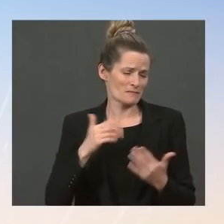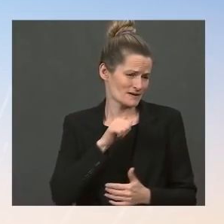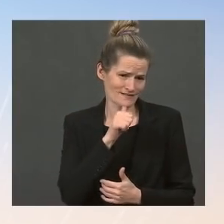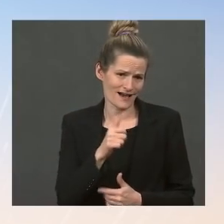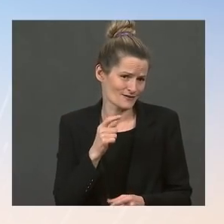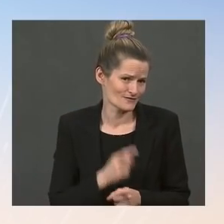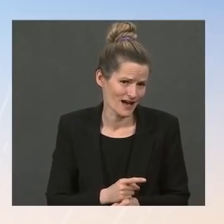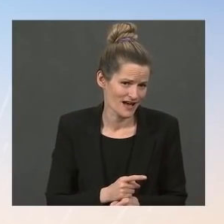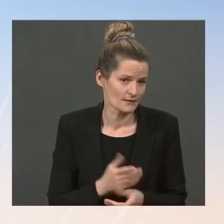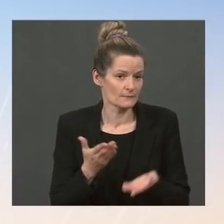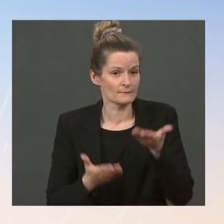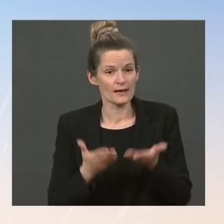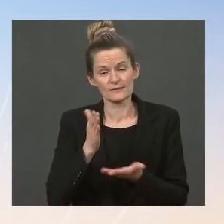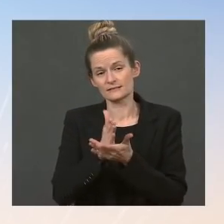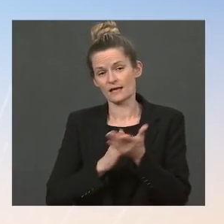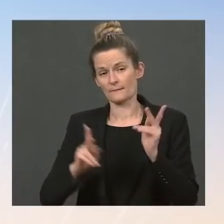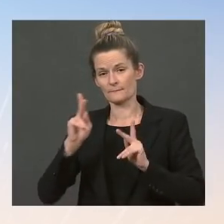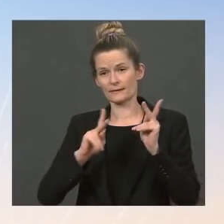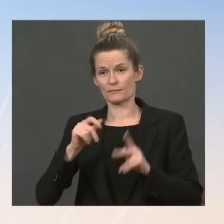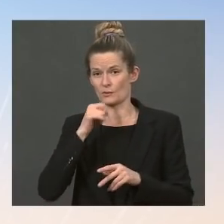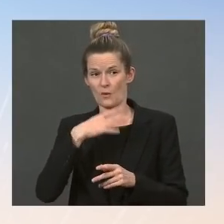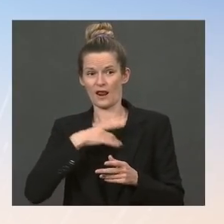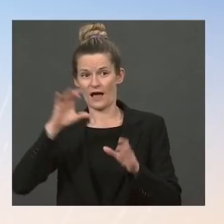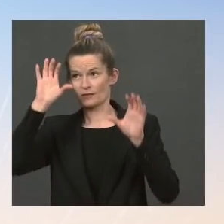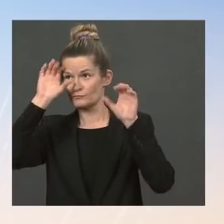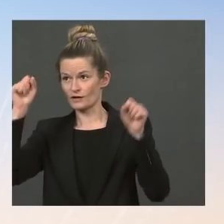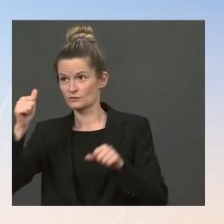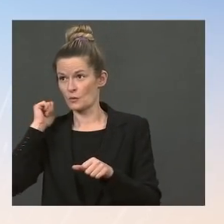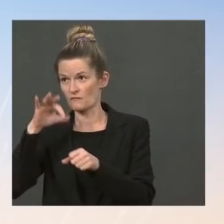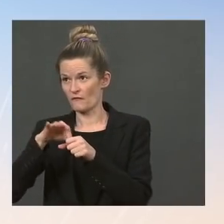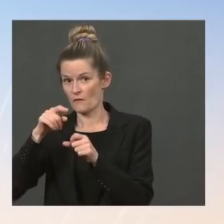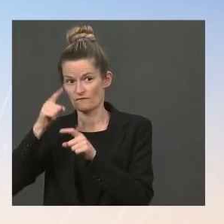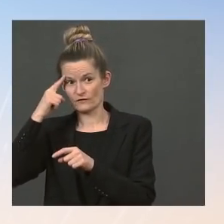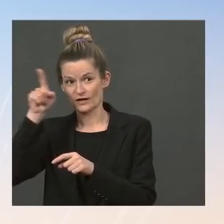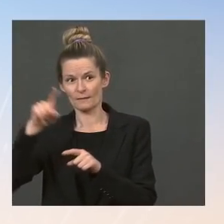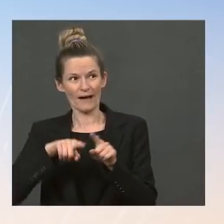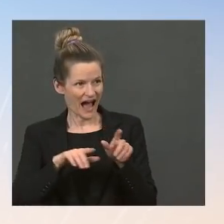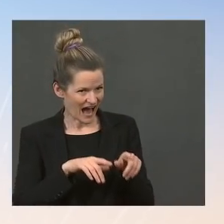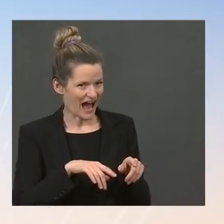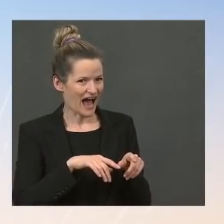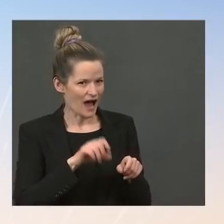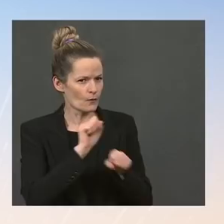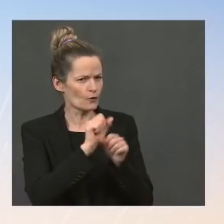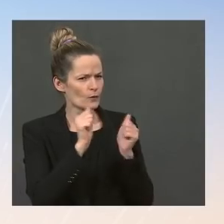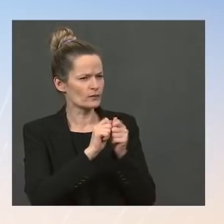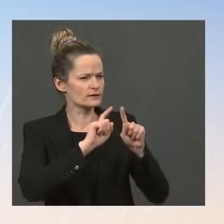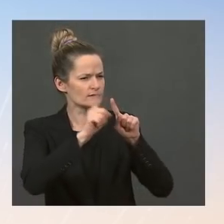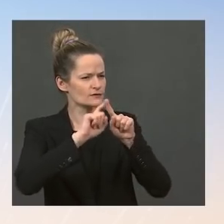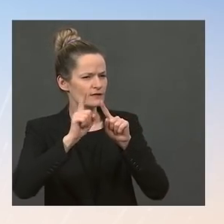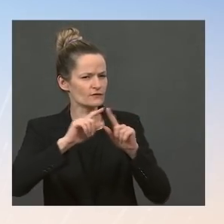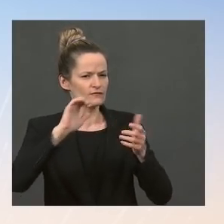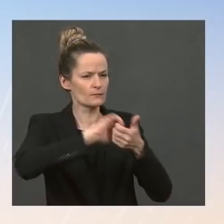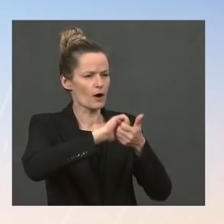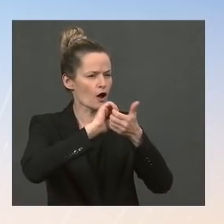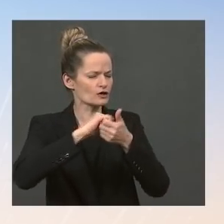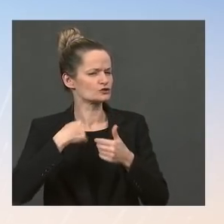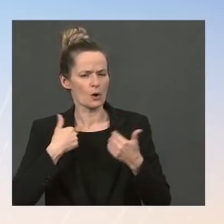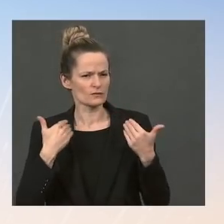and they may not have voted for him, and that's okay. And we work with a range of partners to communicate the efficacy and the safety of the vaccine.